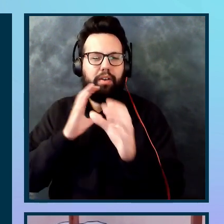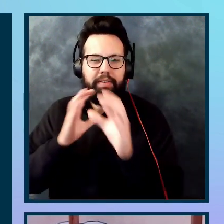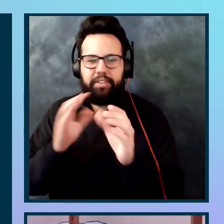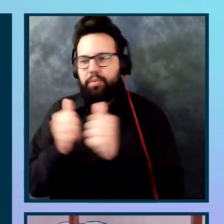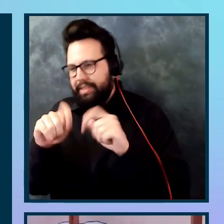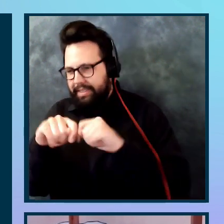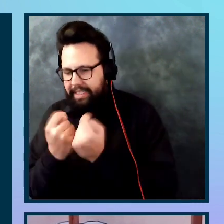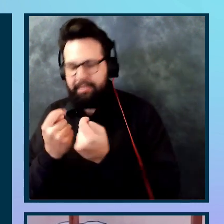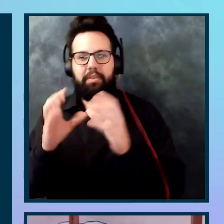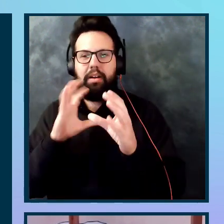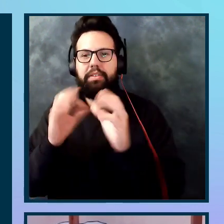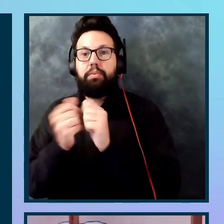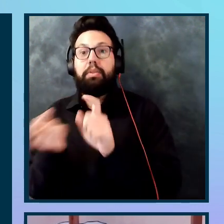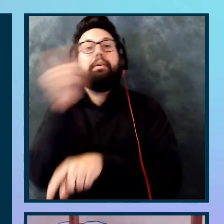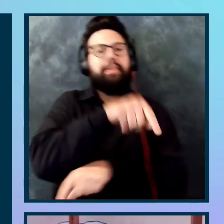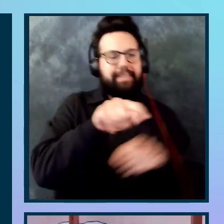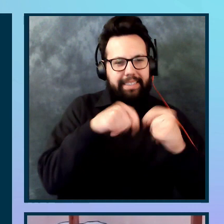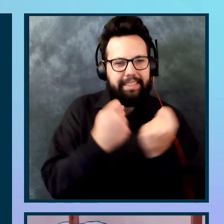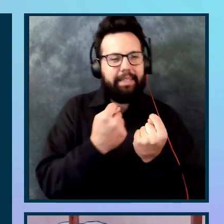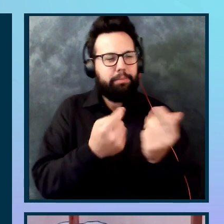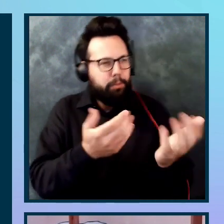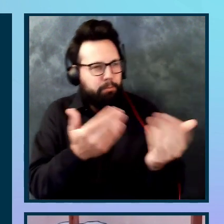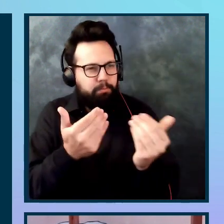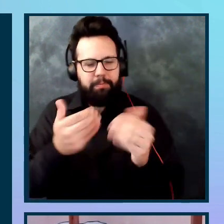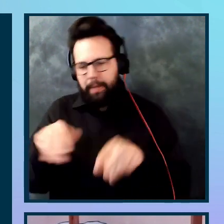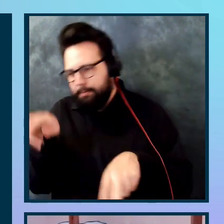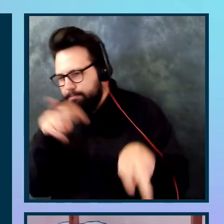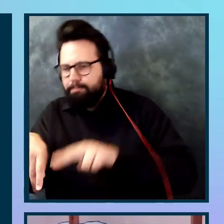to discover and really think through the system behavior,